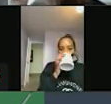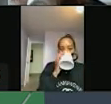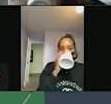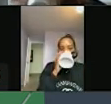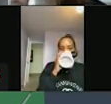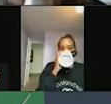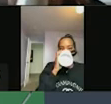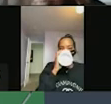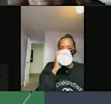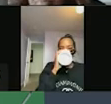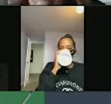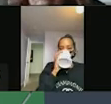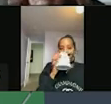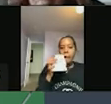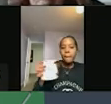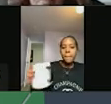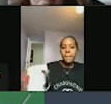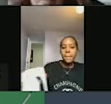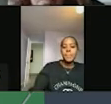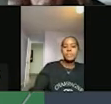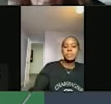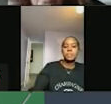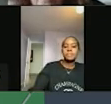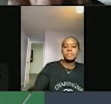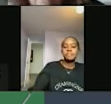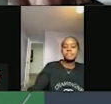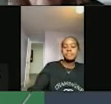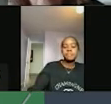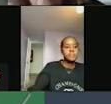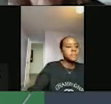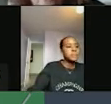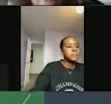Okay. So let me make sure, let me reiterate a couple of things. Number one,